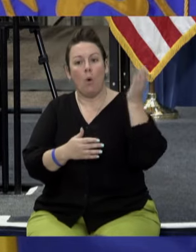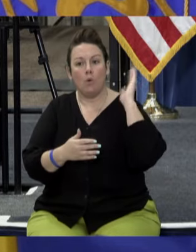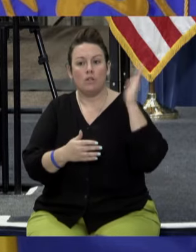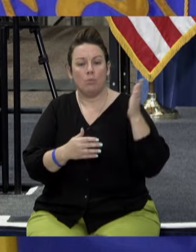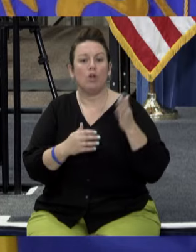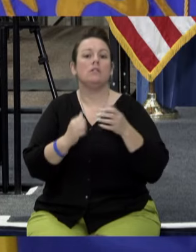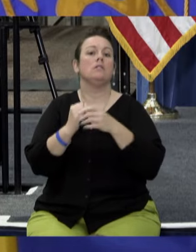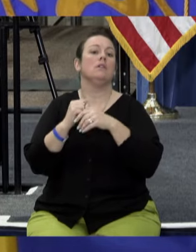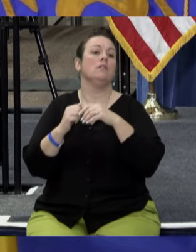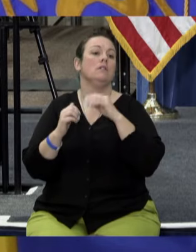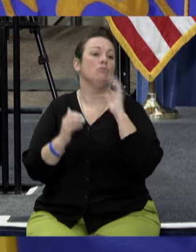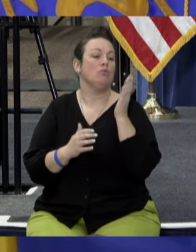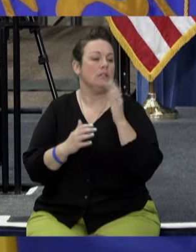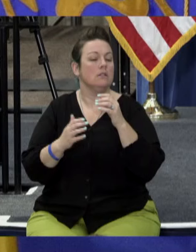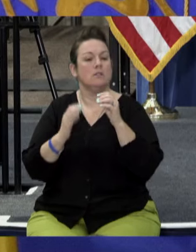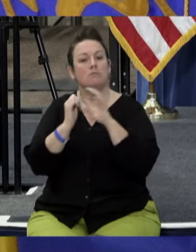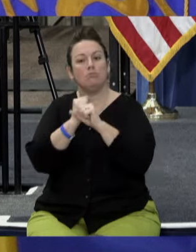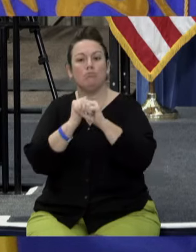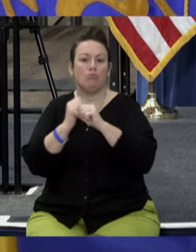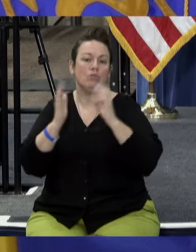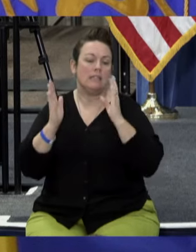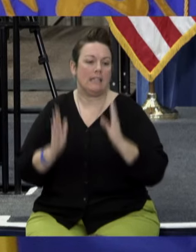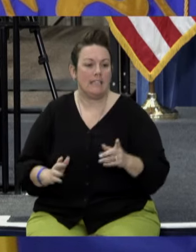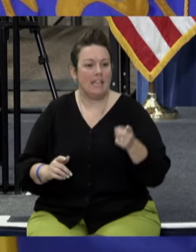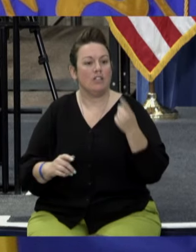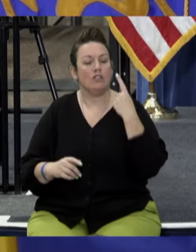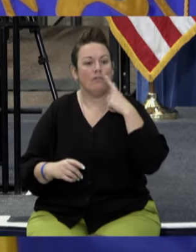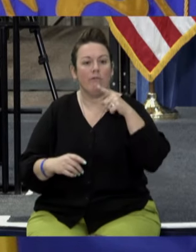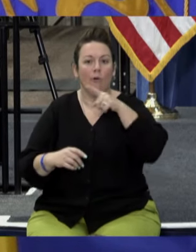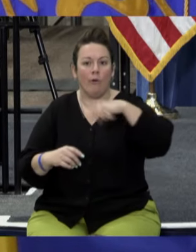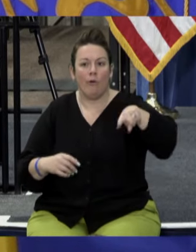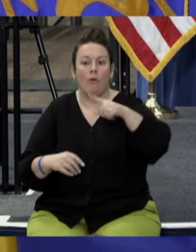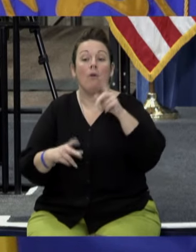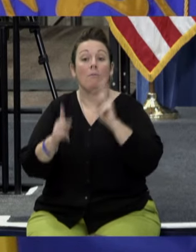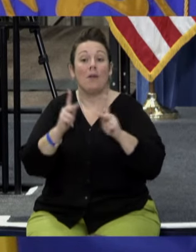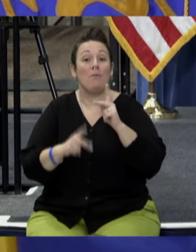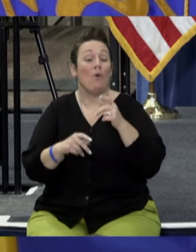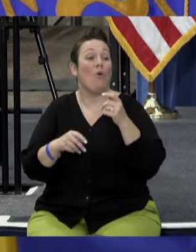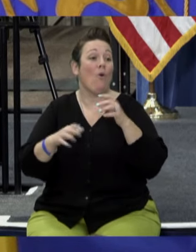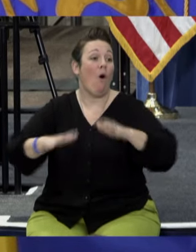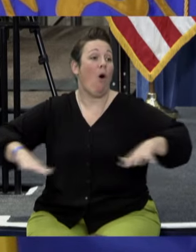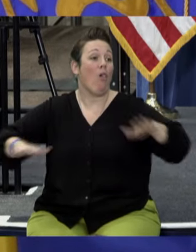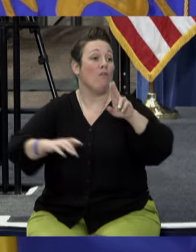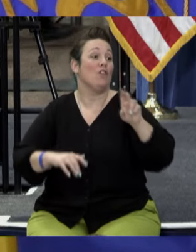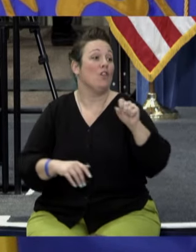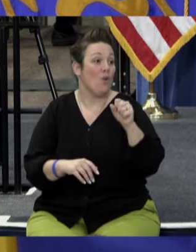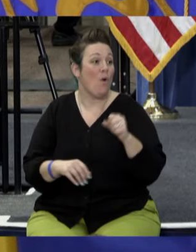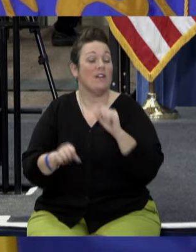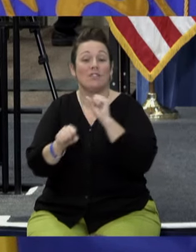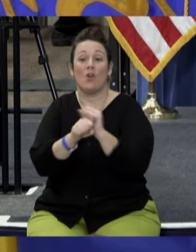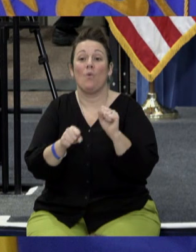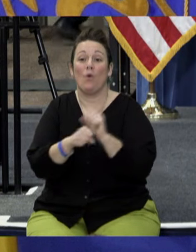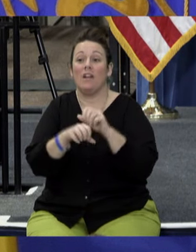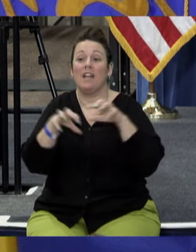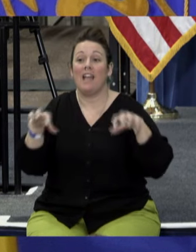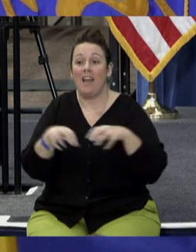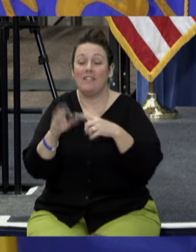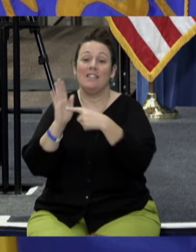of DSPs from around the country who are actively working to demonstrate the value of their work.